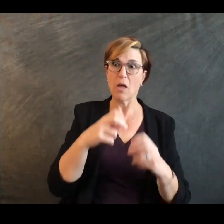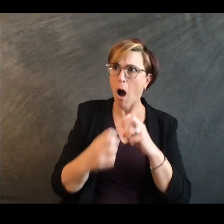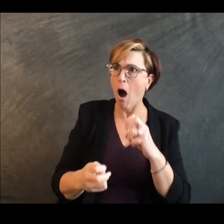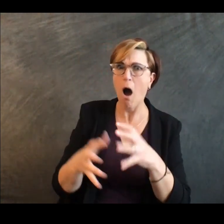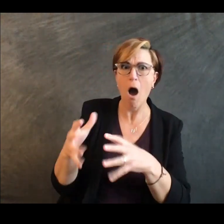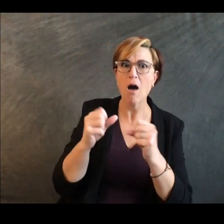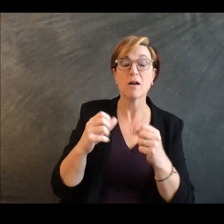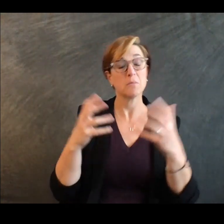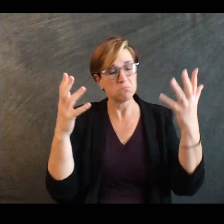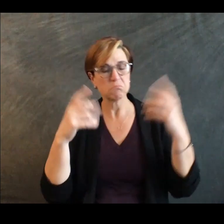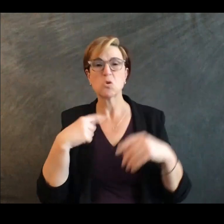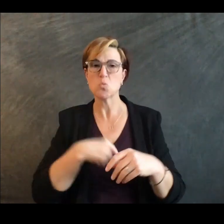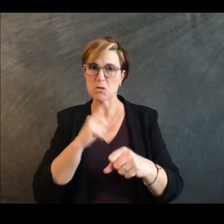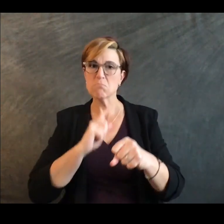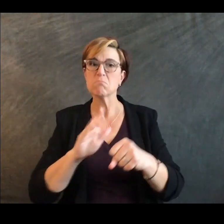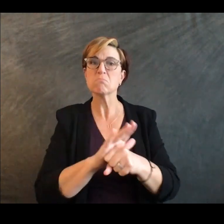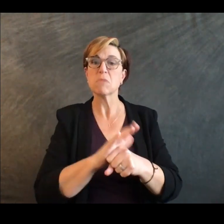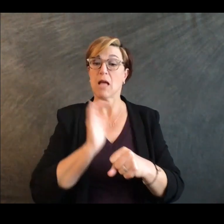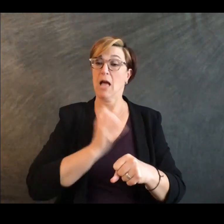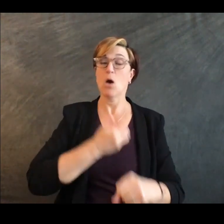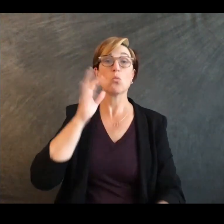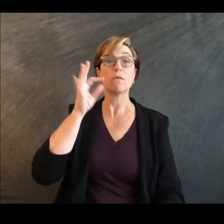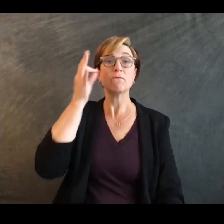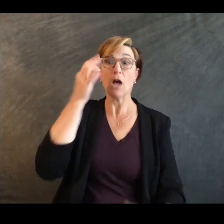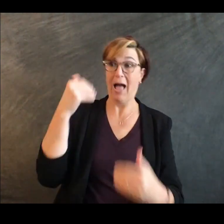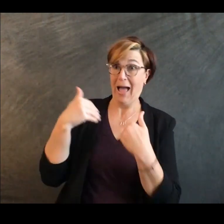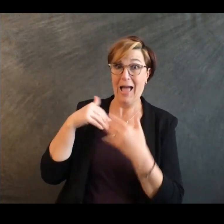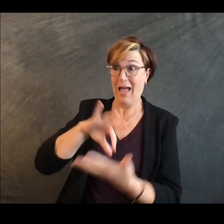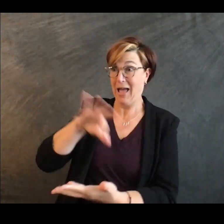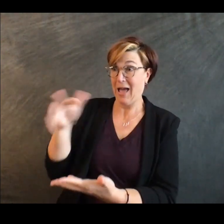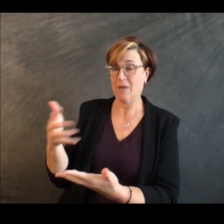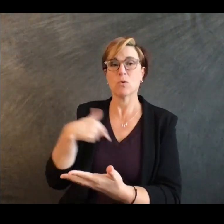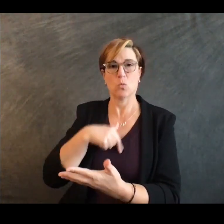rapidly deploy federal assets where and when they're needed especially on